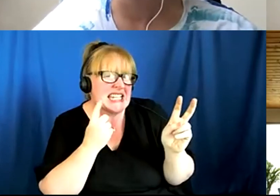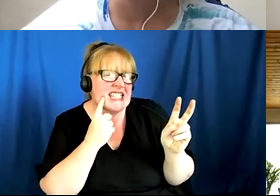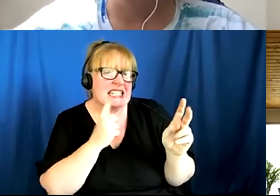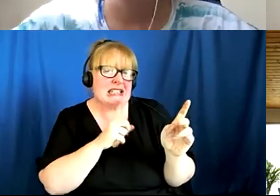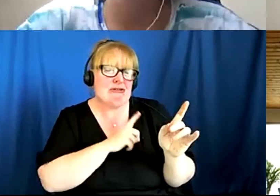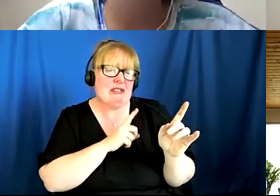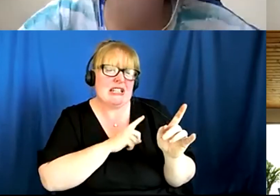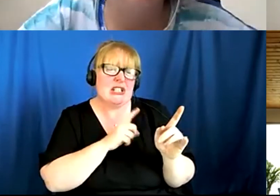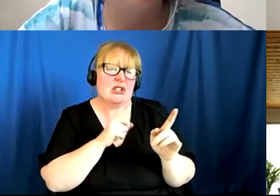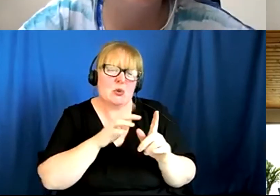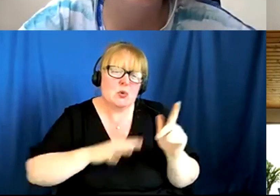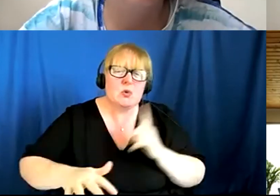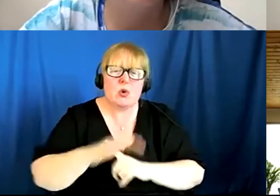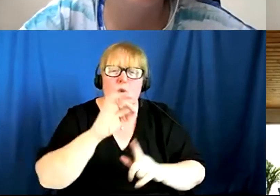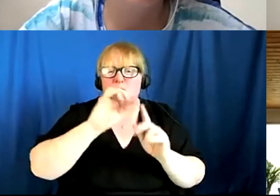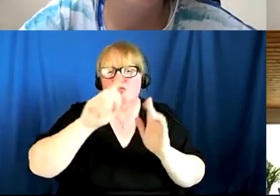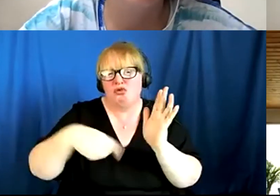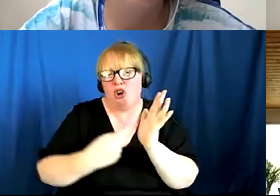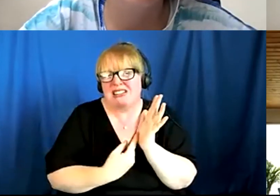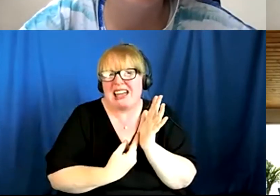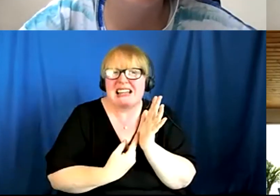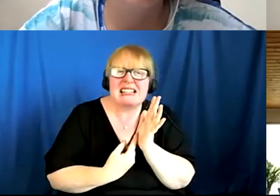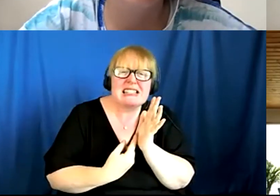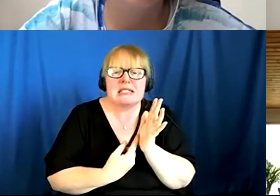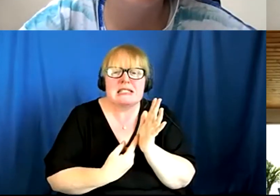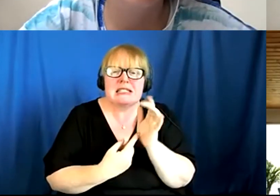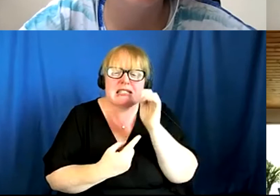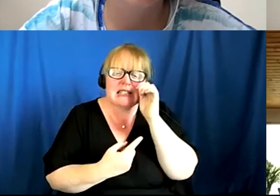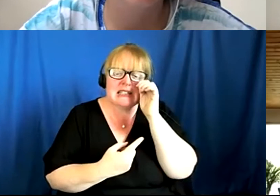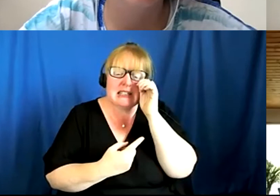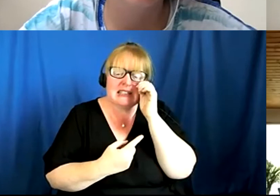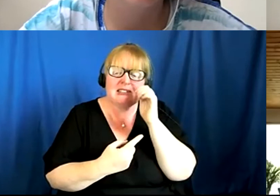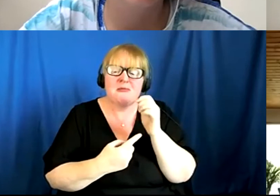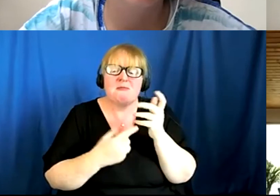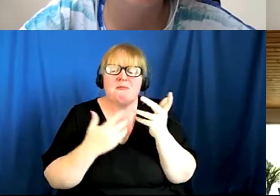that as the work, which tends to be like, you know, physical remnants or